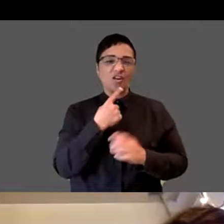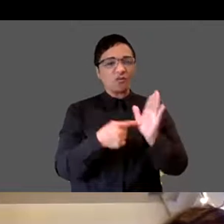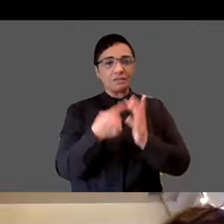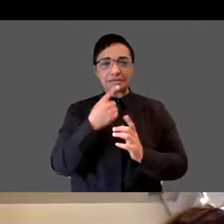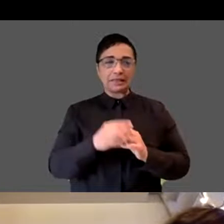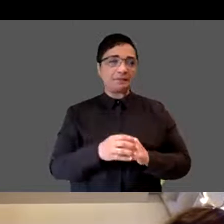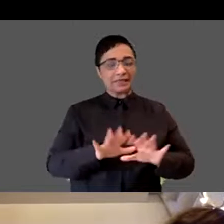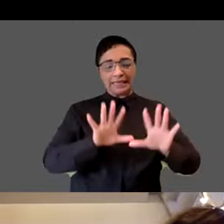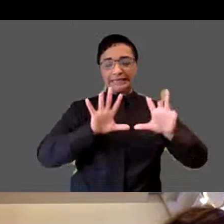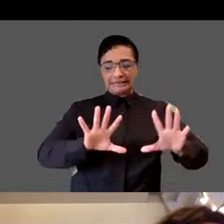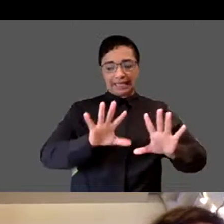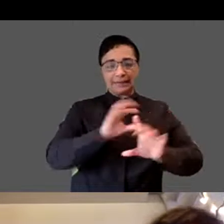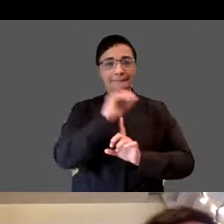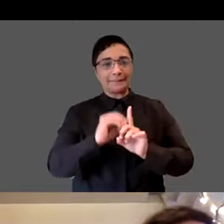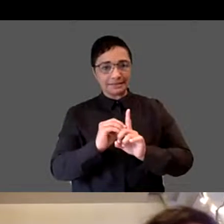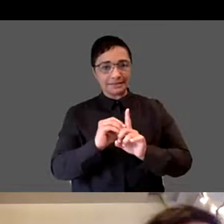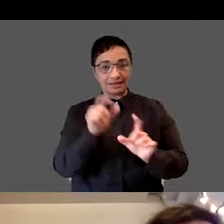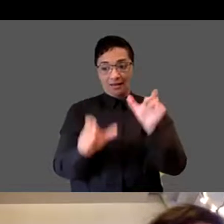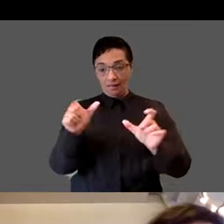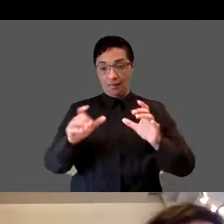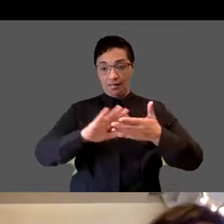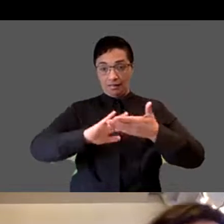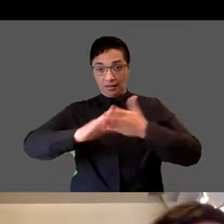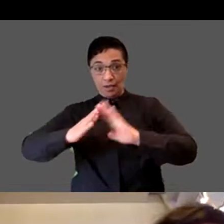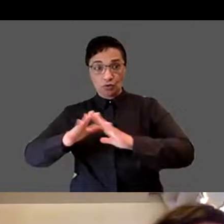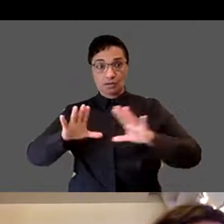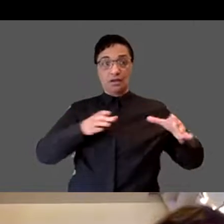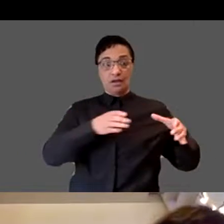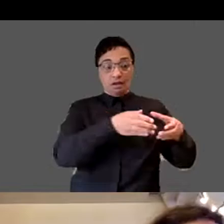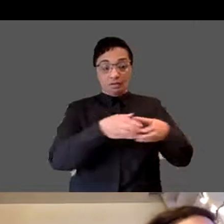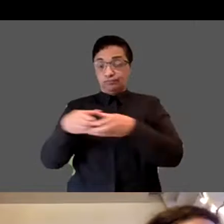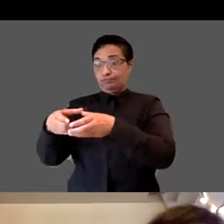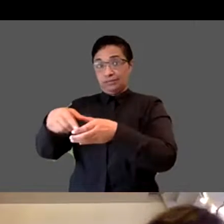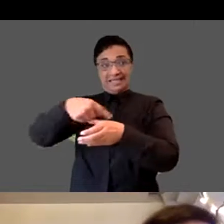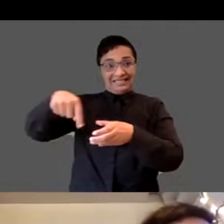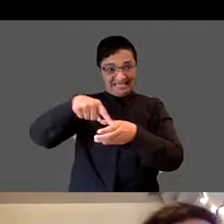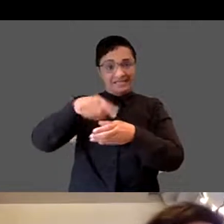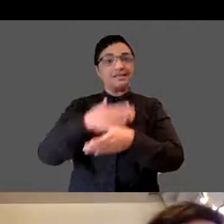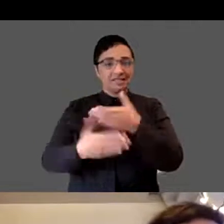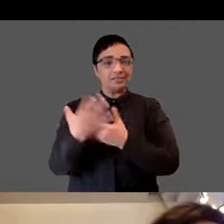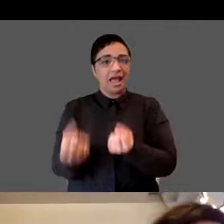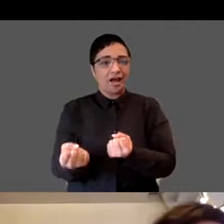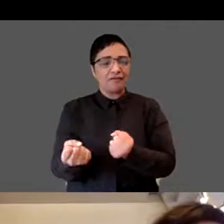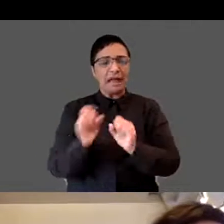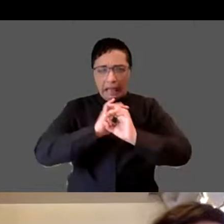of the population as a disability, it's really good to say how you defined that population.